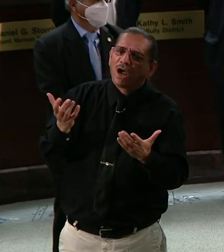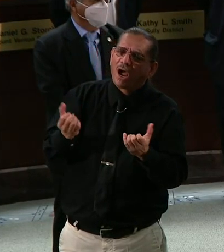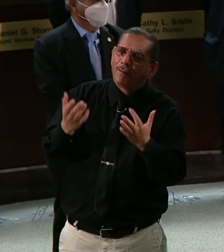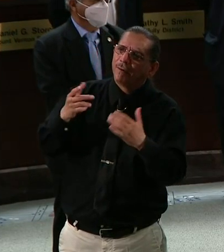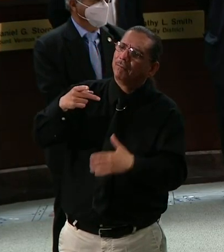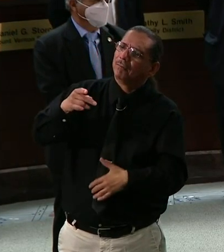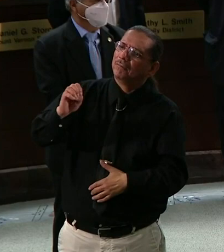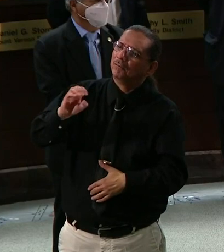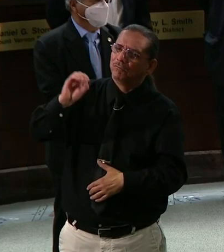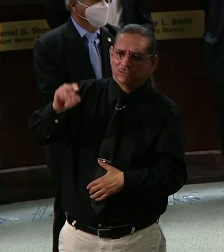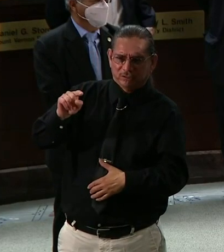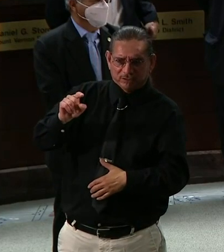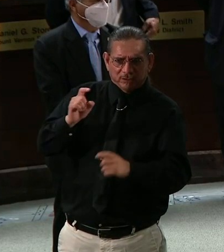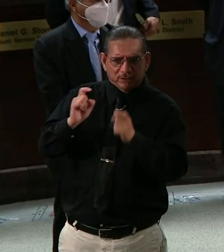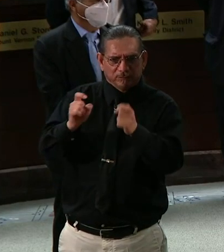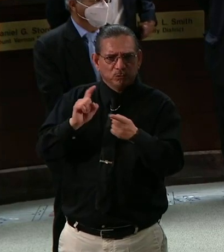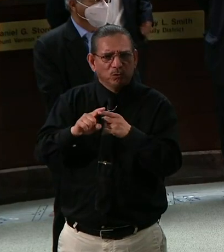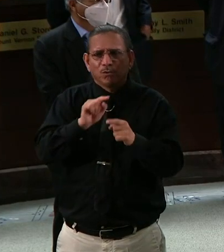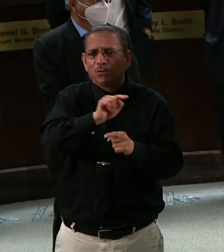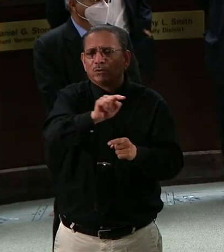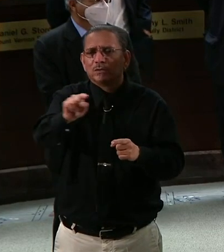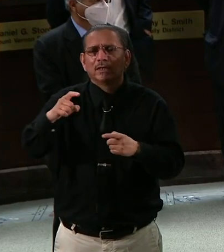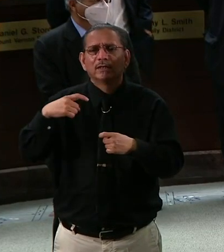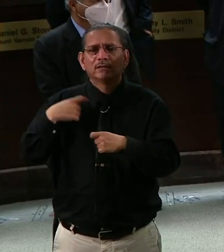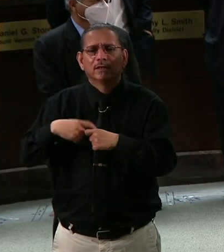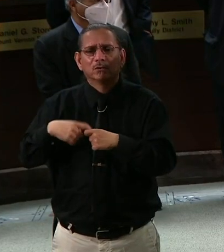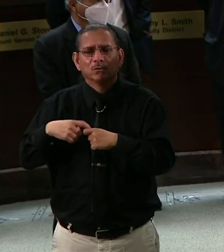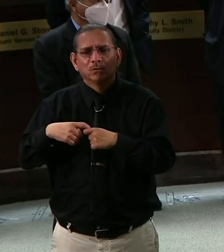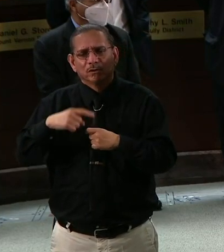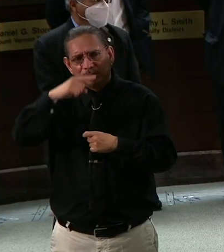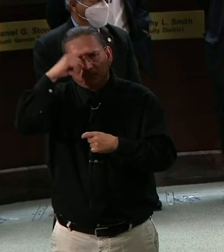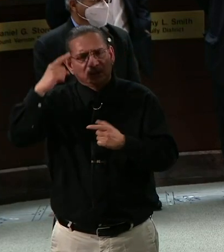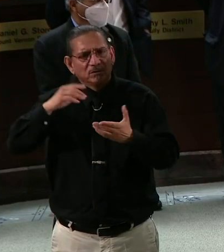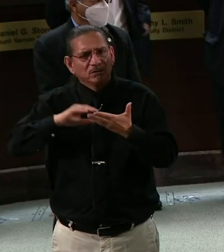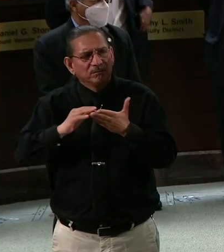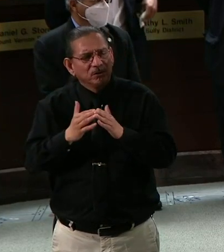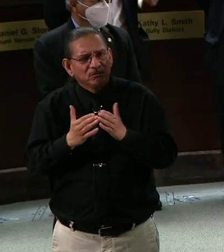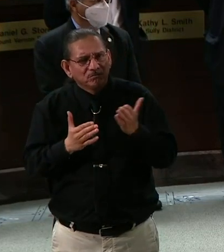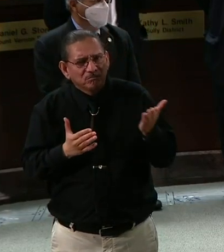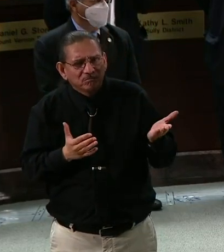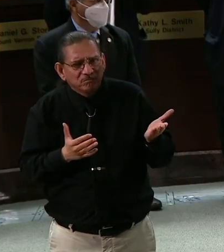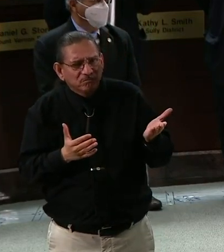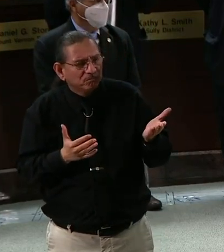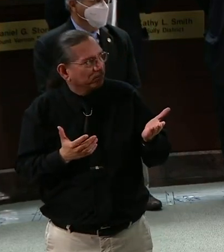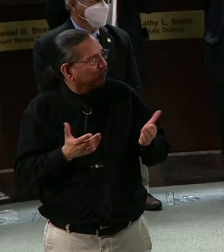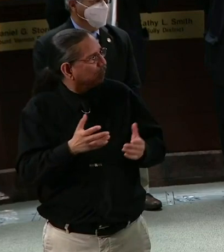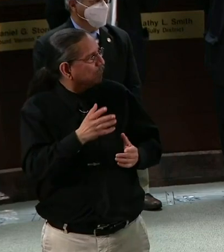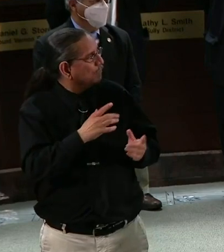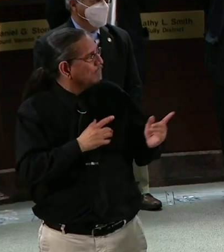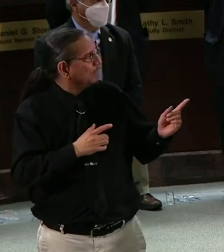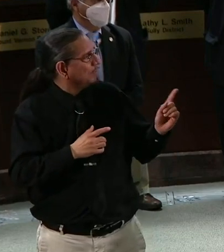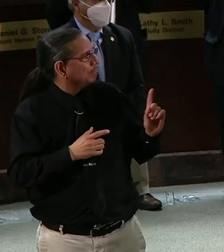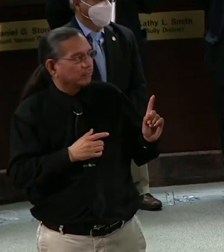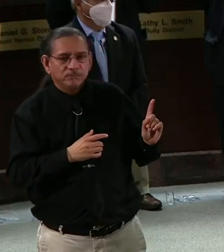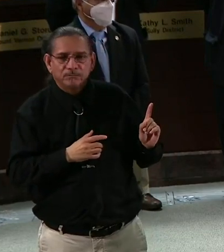CAST OF- THE MATTER PP THAT'S GONE AT. THE BIT TO THESE